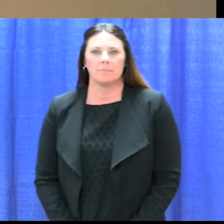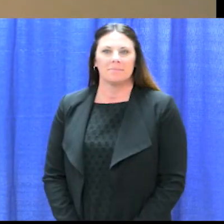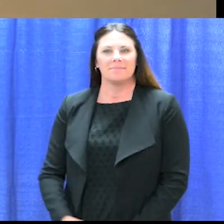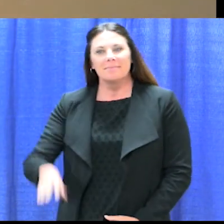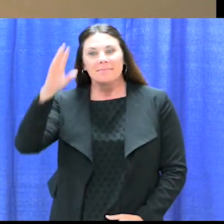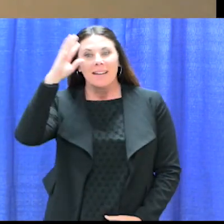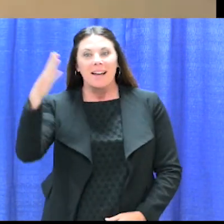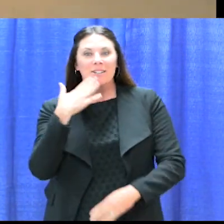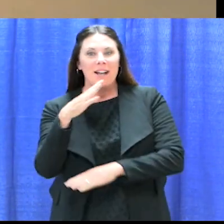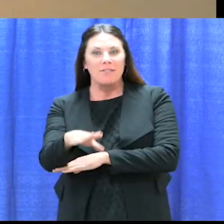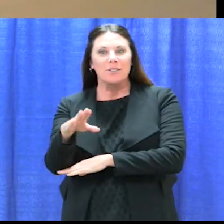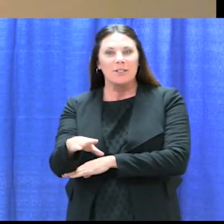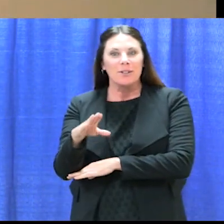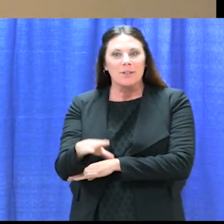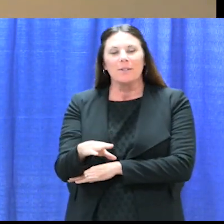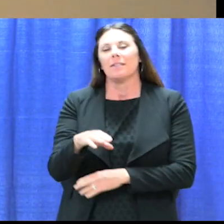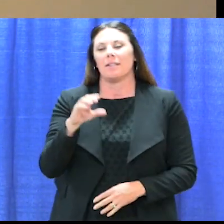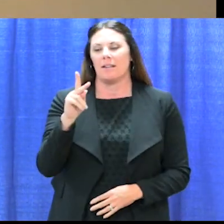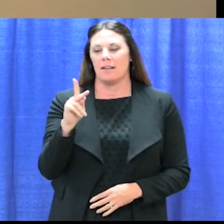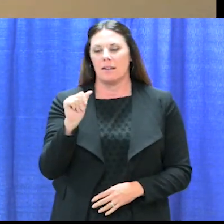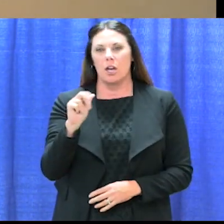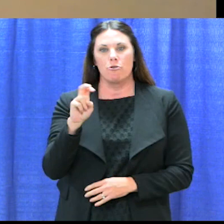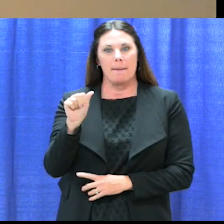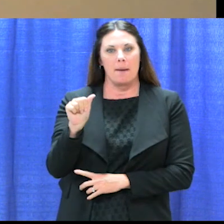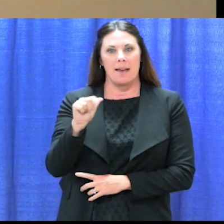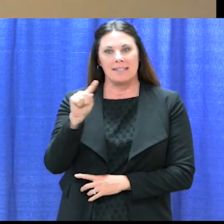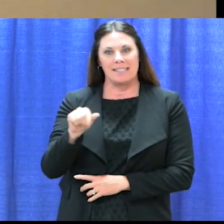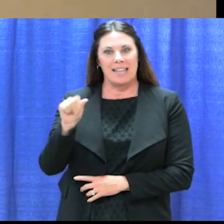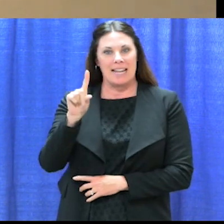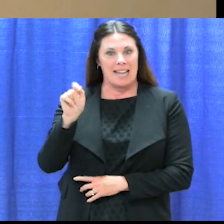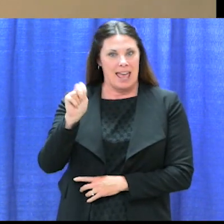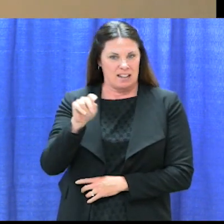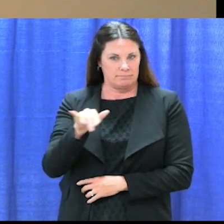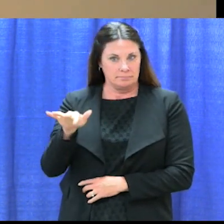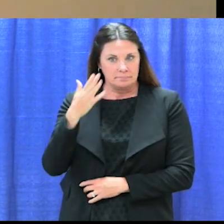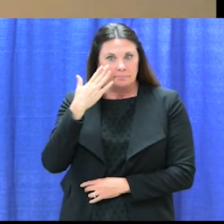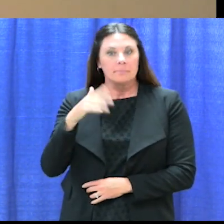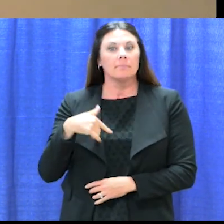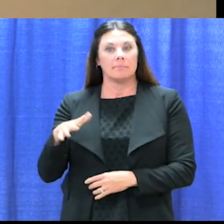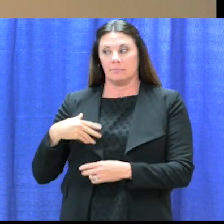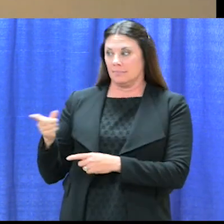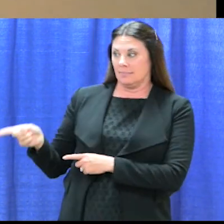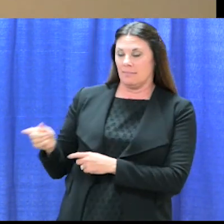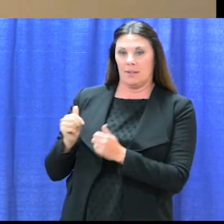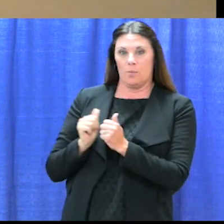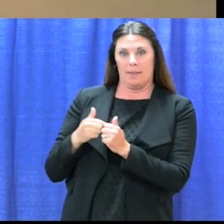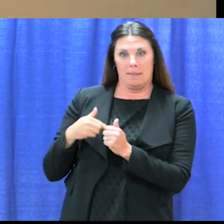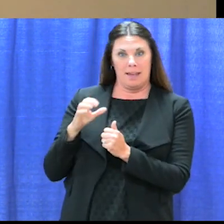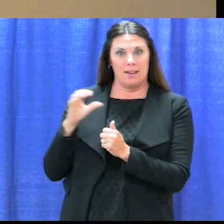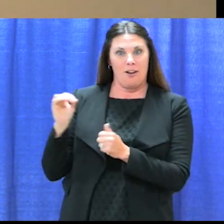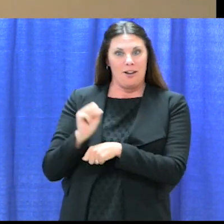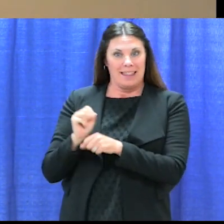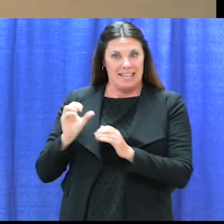My name is Karima Zedan and I'm joined here by my colleague Beth Hester who runs -she's